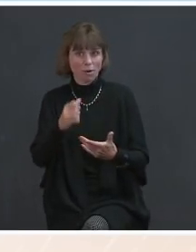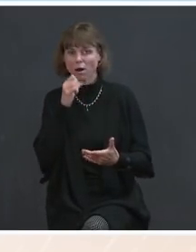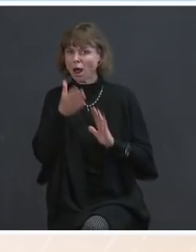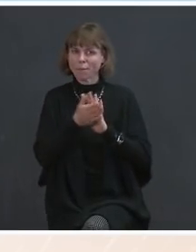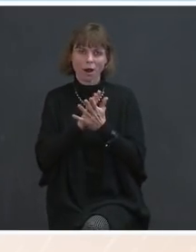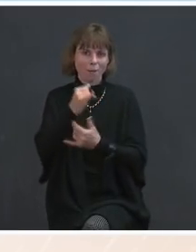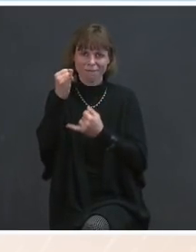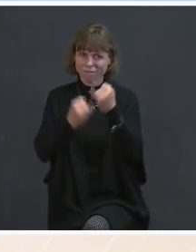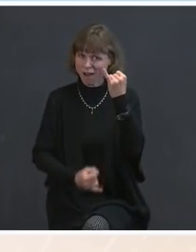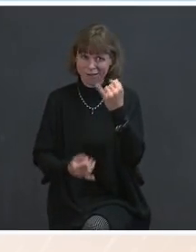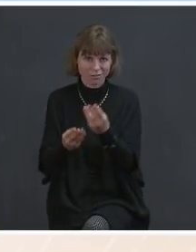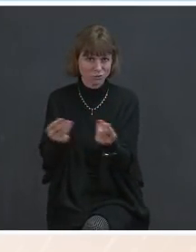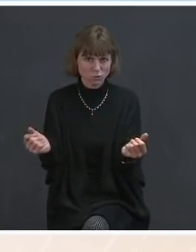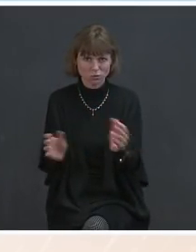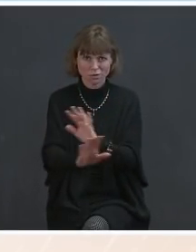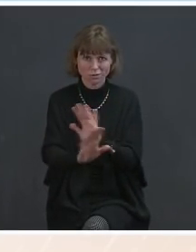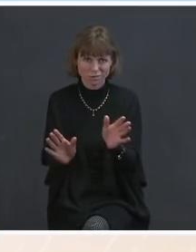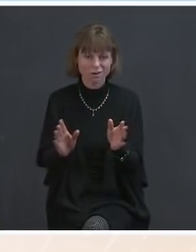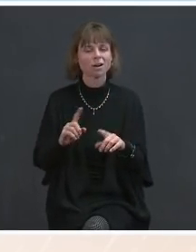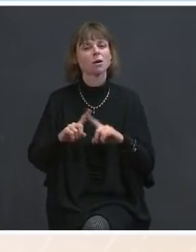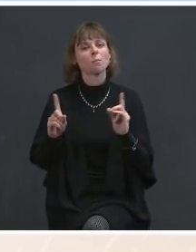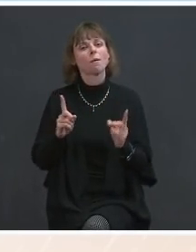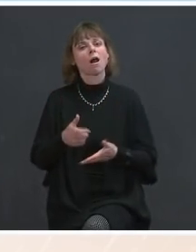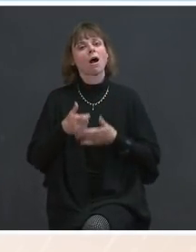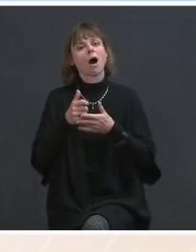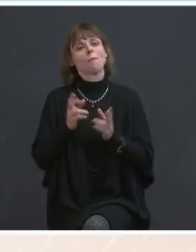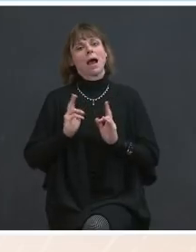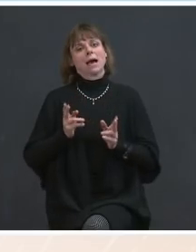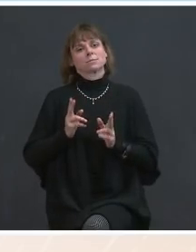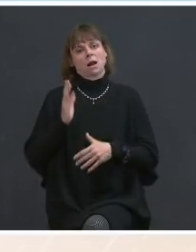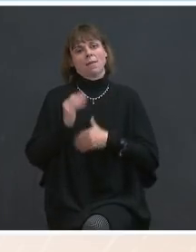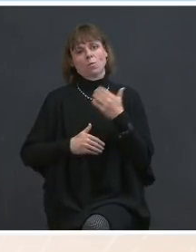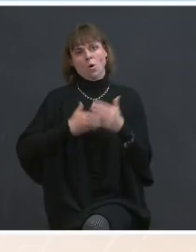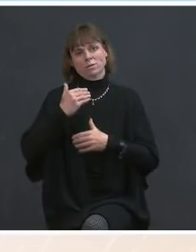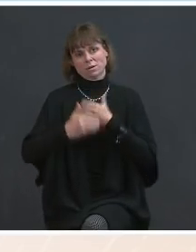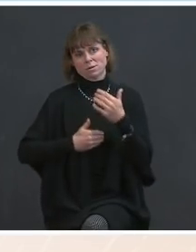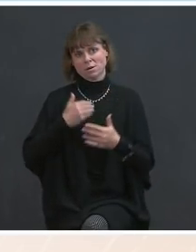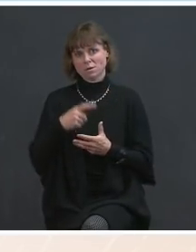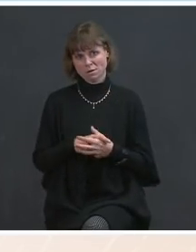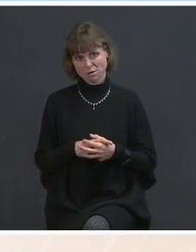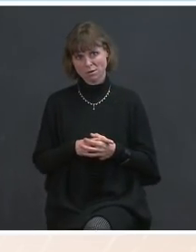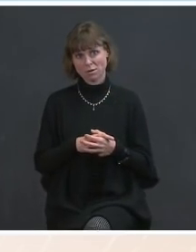but help expedite processing; help ensure that people who are coming across the border are --